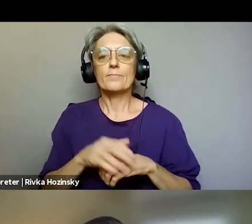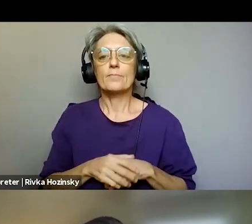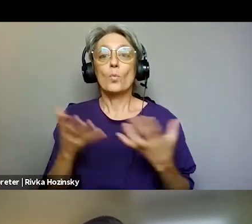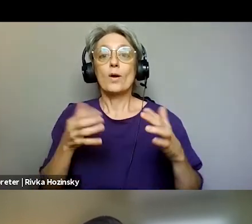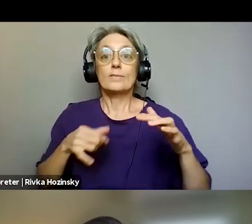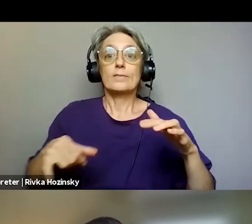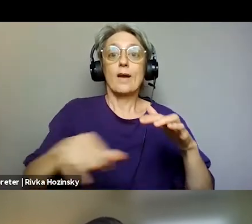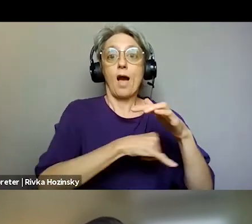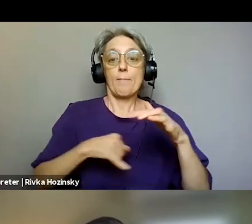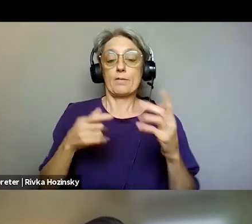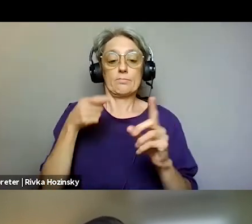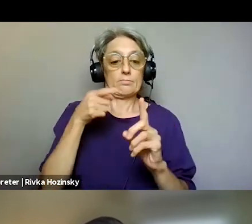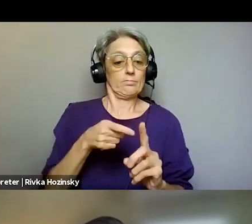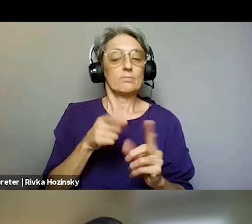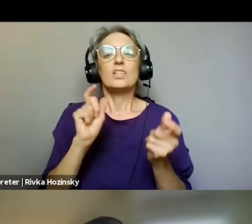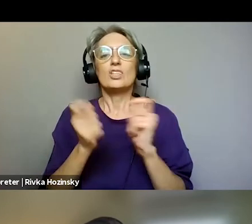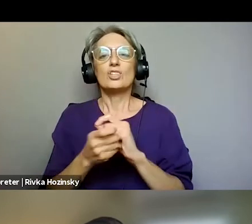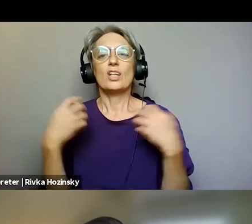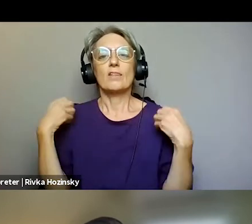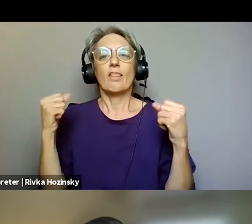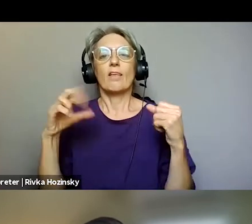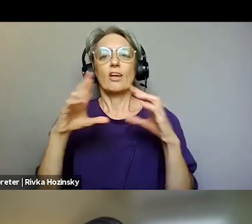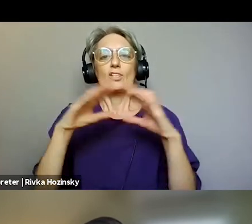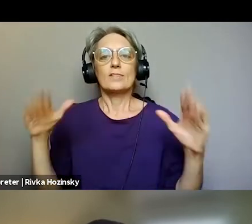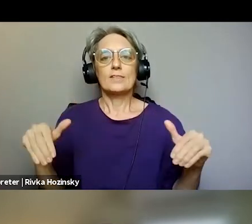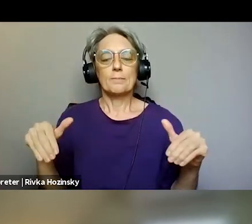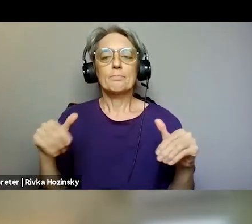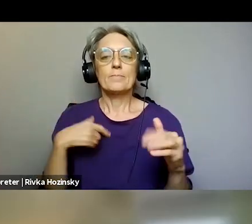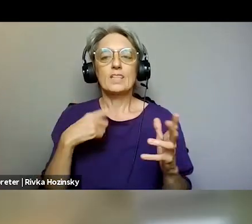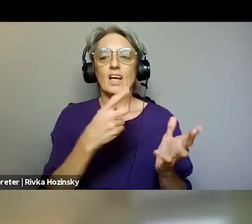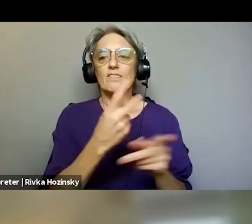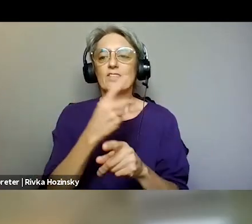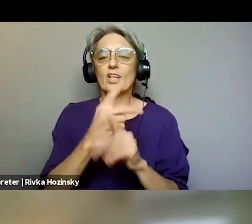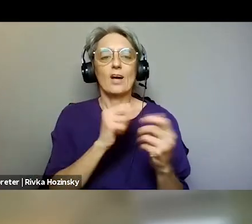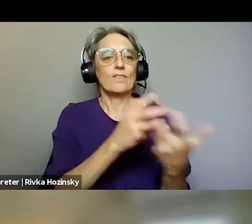healthcare system that can accommodate different types of needs and the reimbursement policies